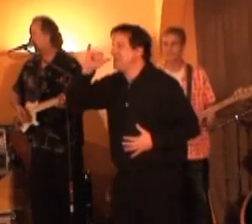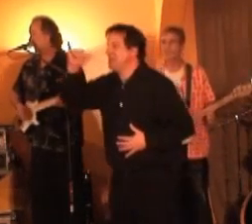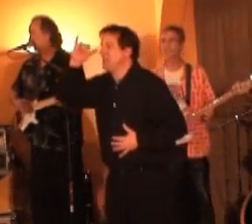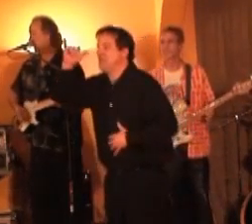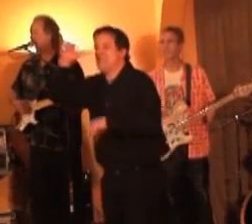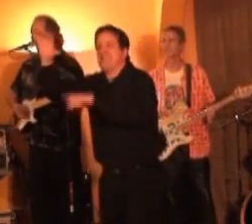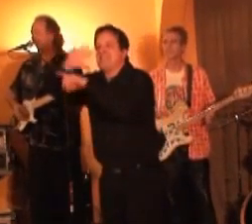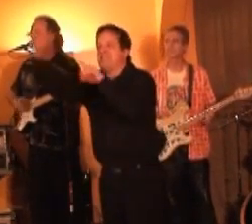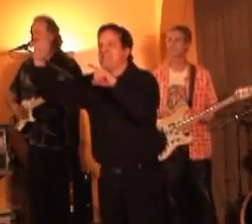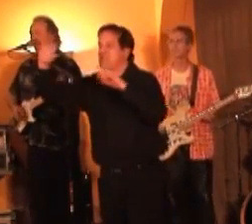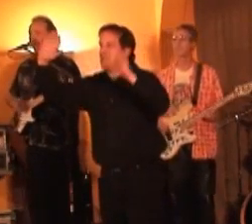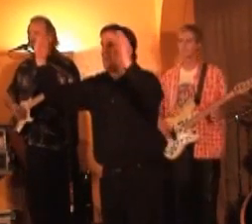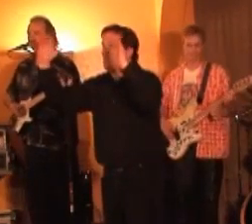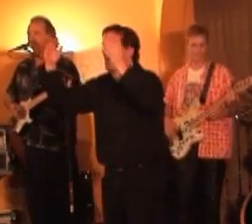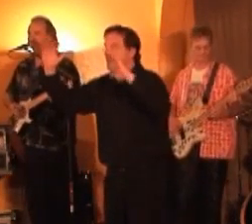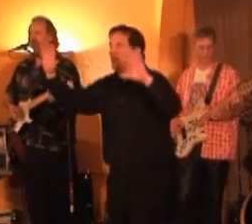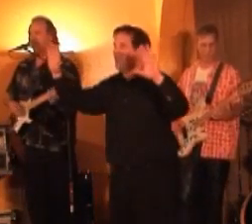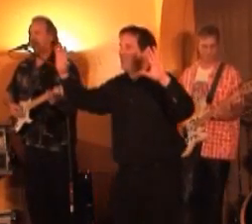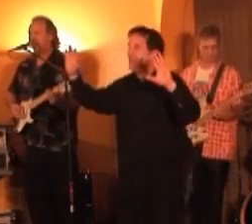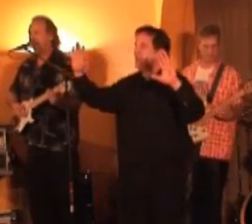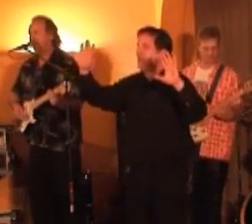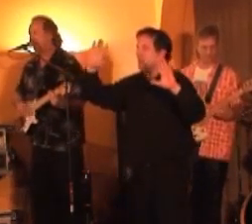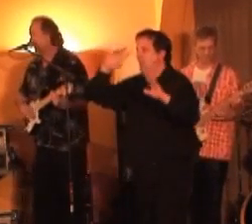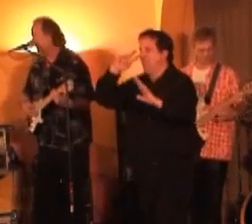was way beyond compare.